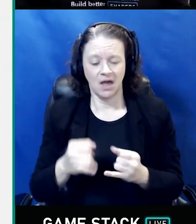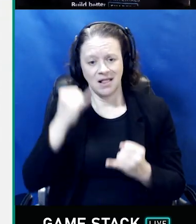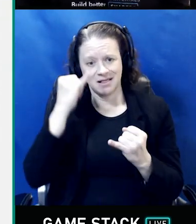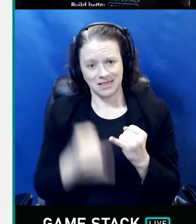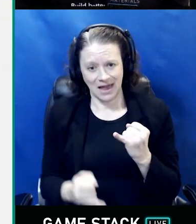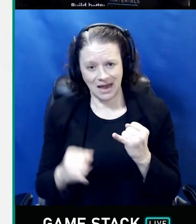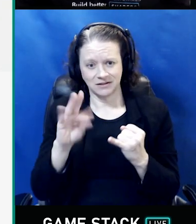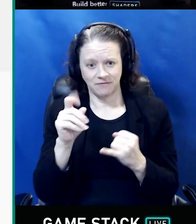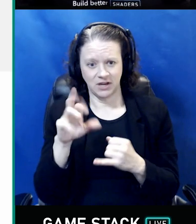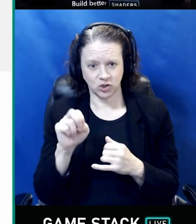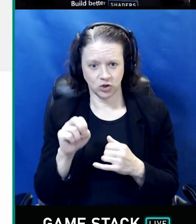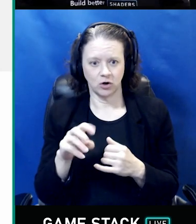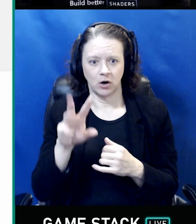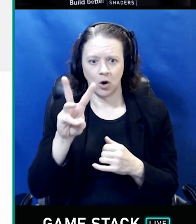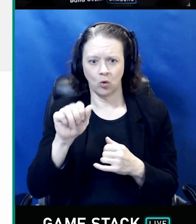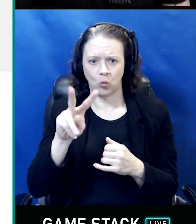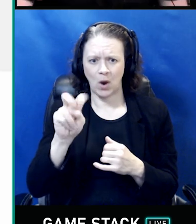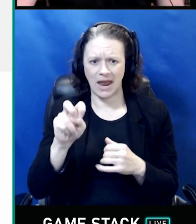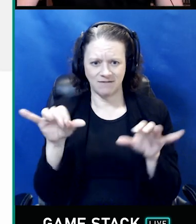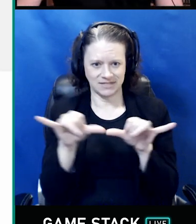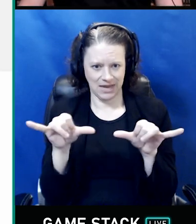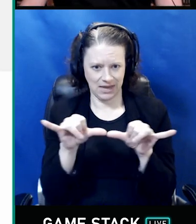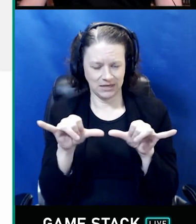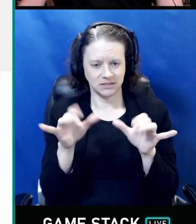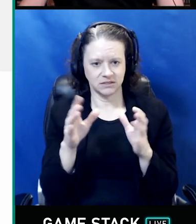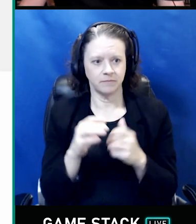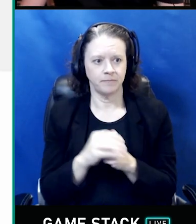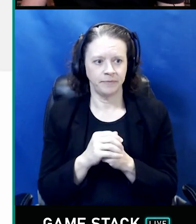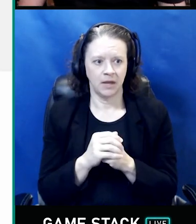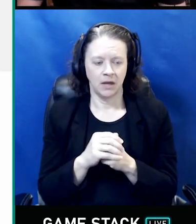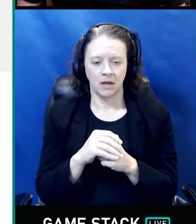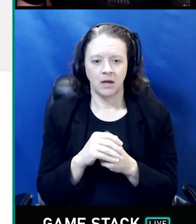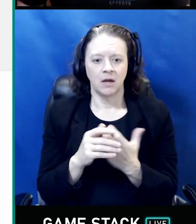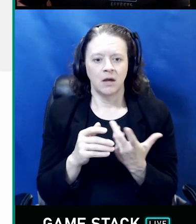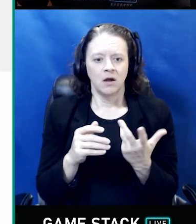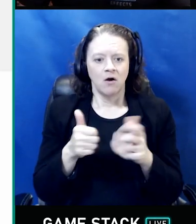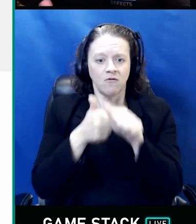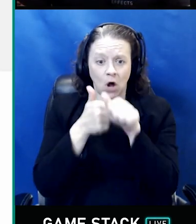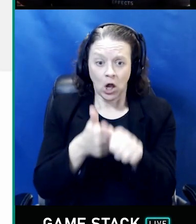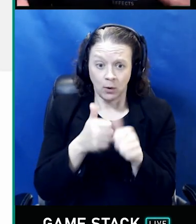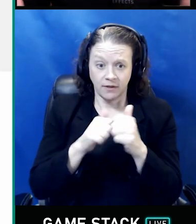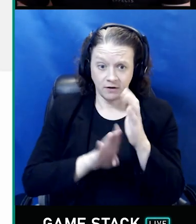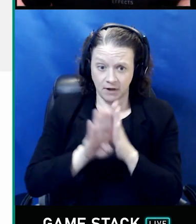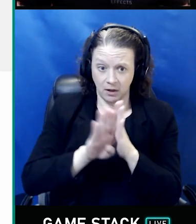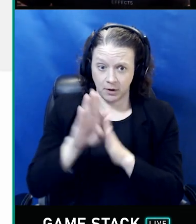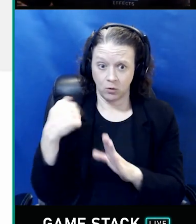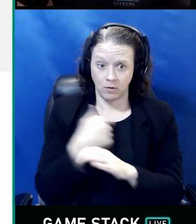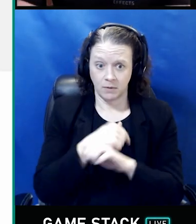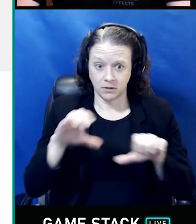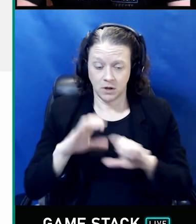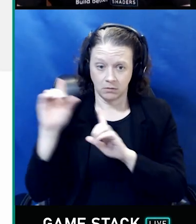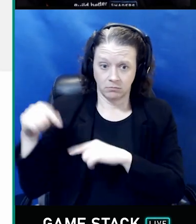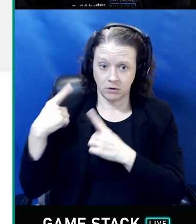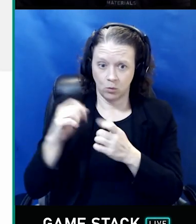So once again in keeping with the development that has been done on the relatively new wave intrinsics